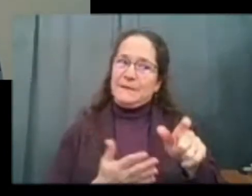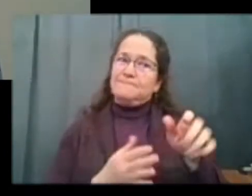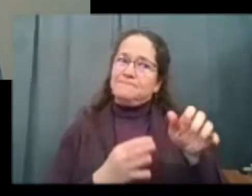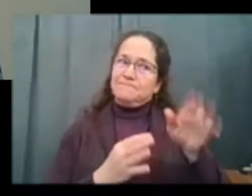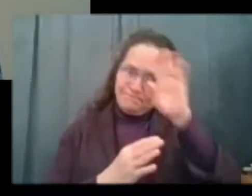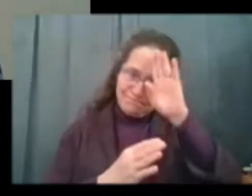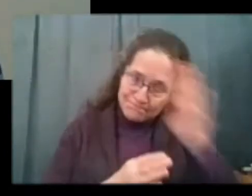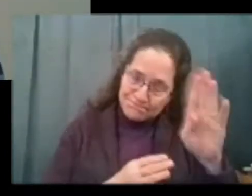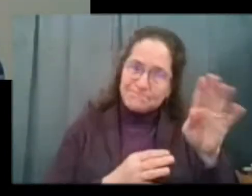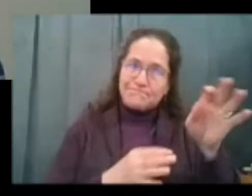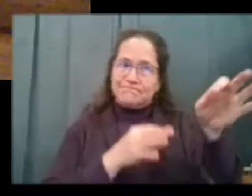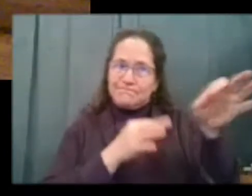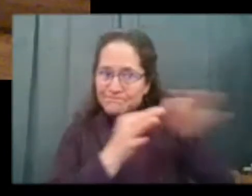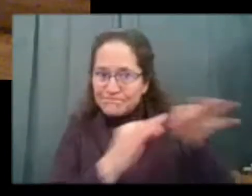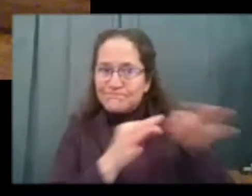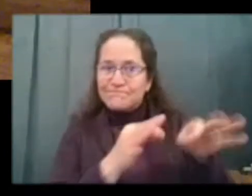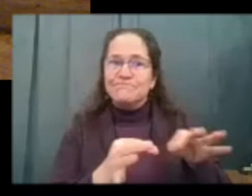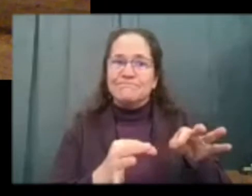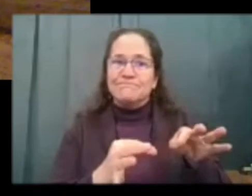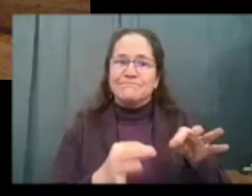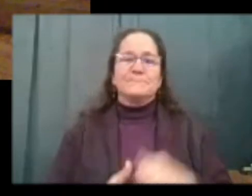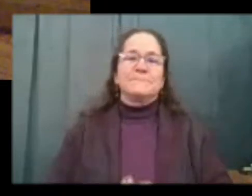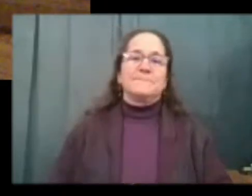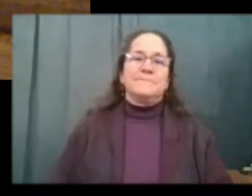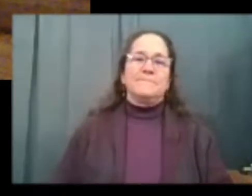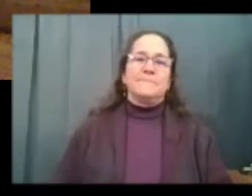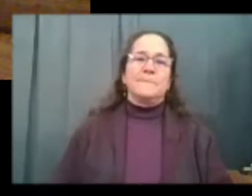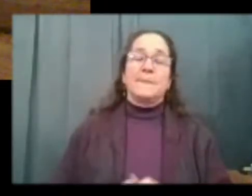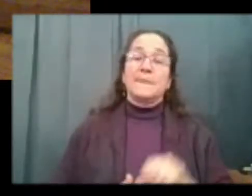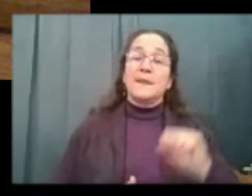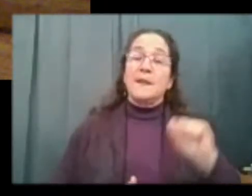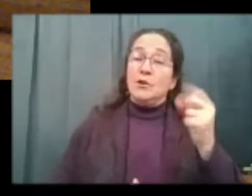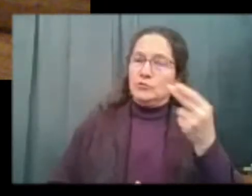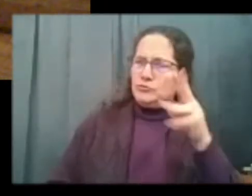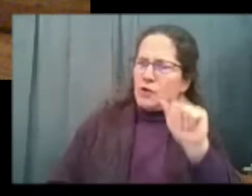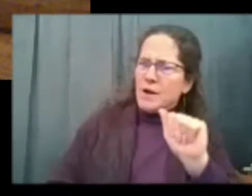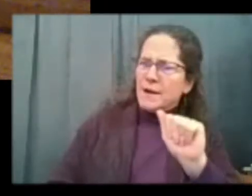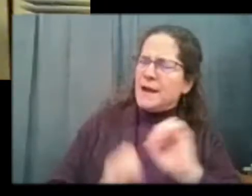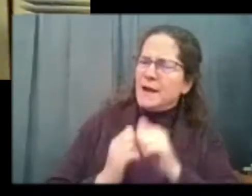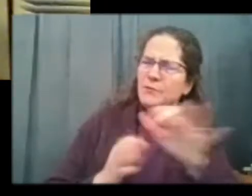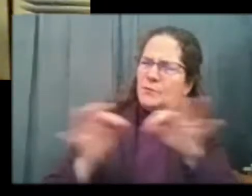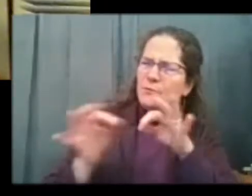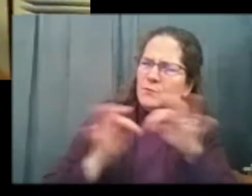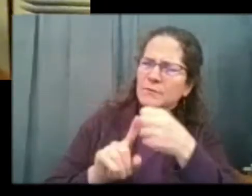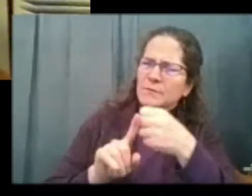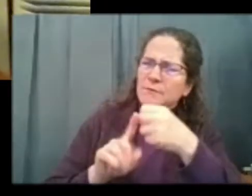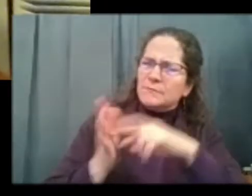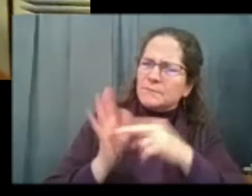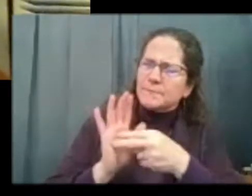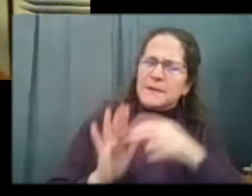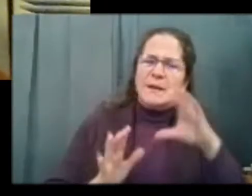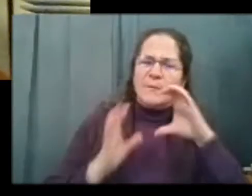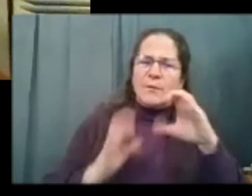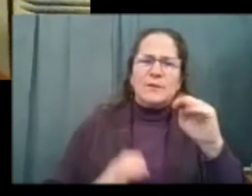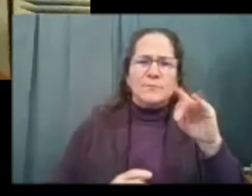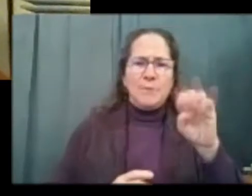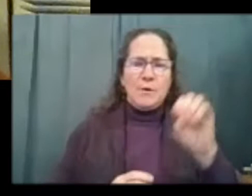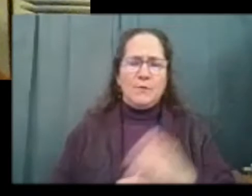Shawna, how would you define communication mode? Well, often times if people